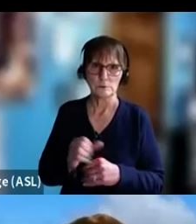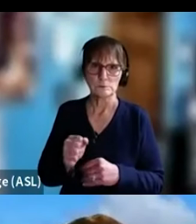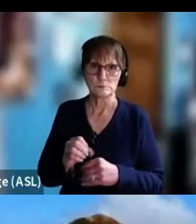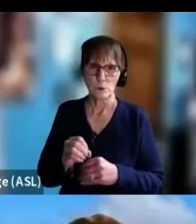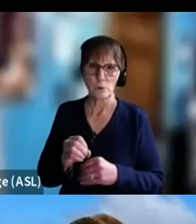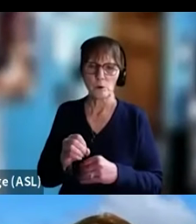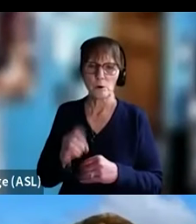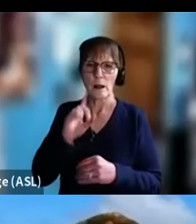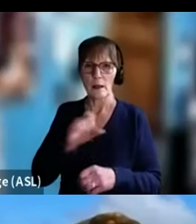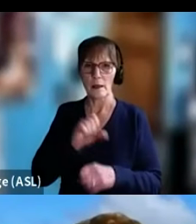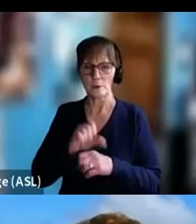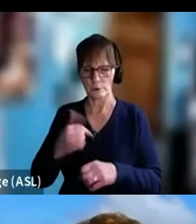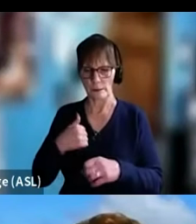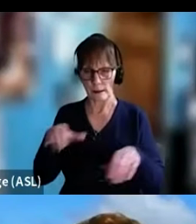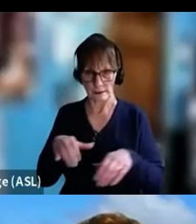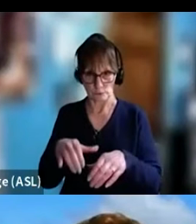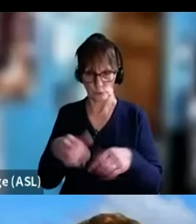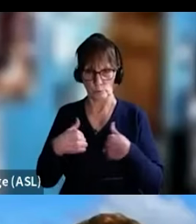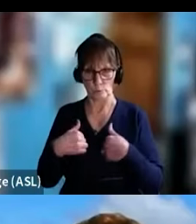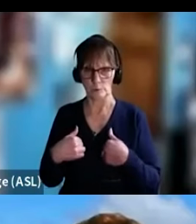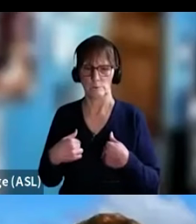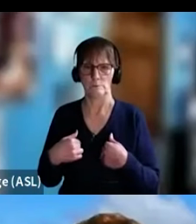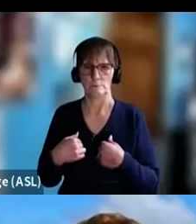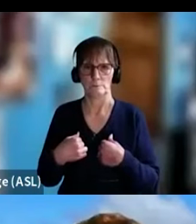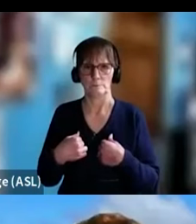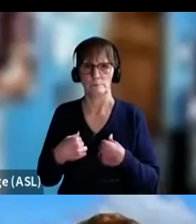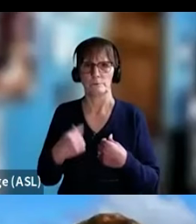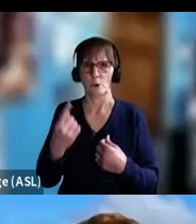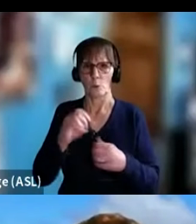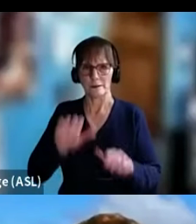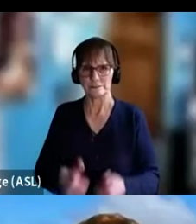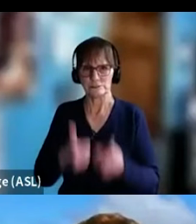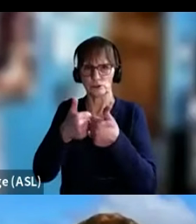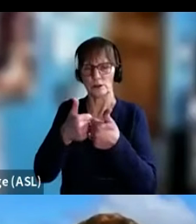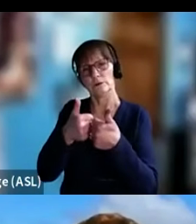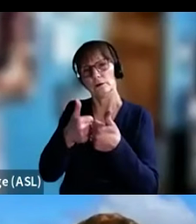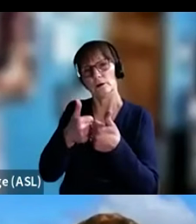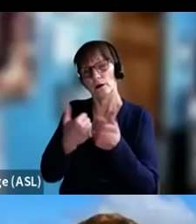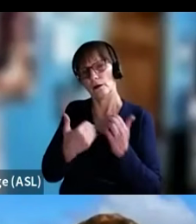So in the work I do, I, you know, one of the challenges I think we often interface with